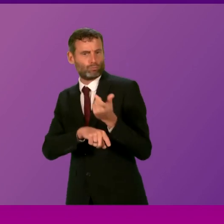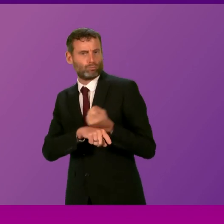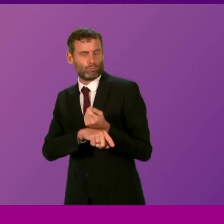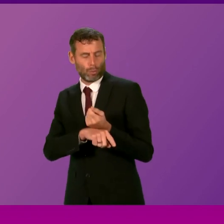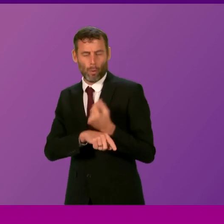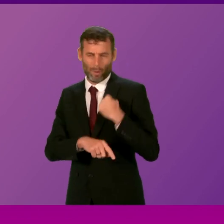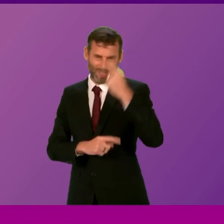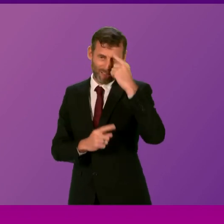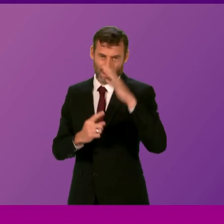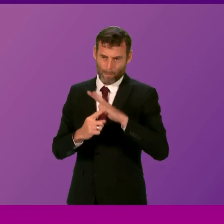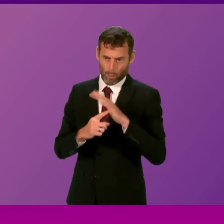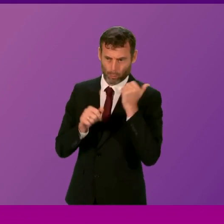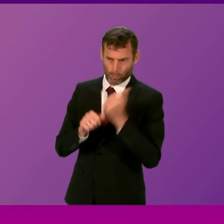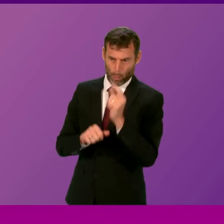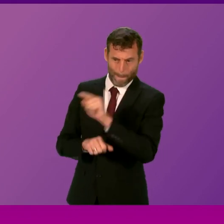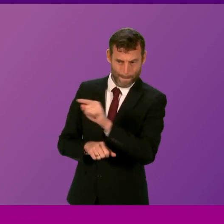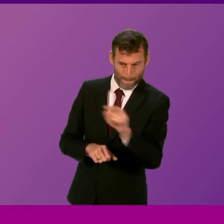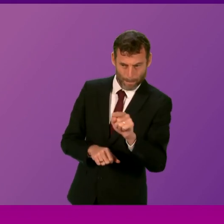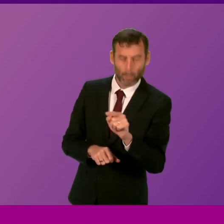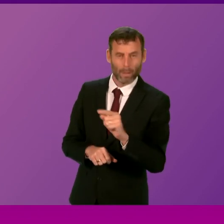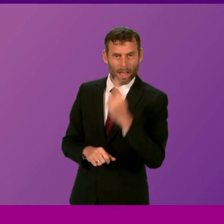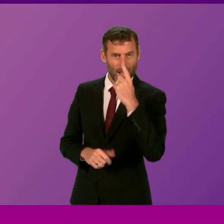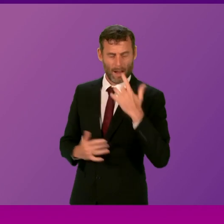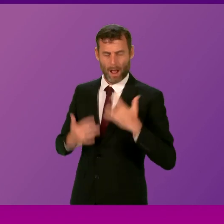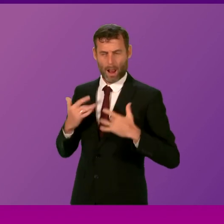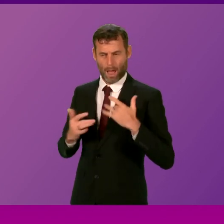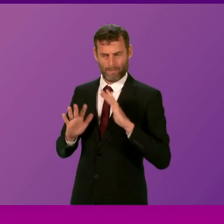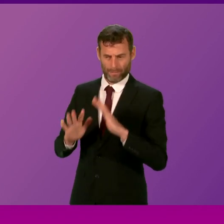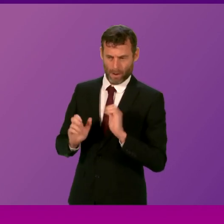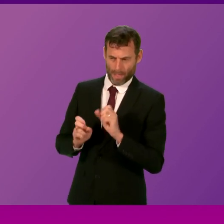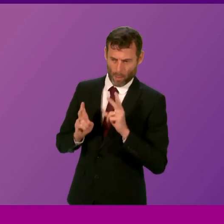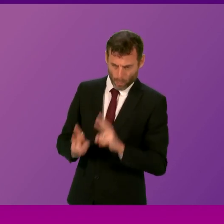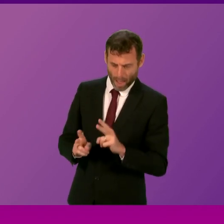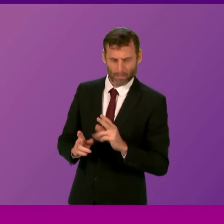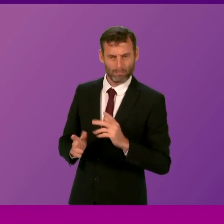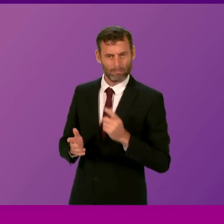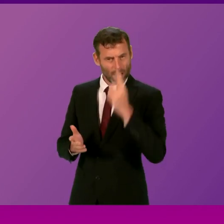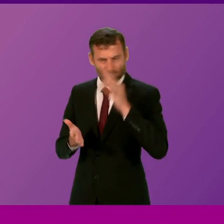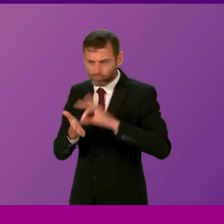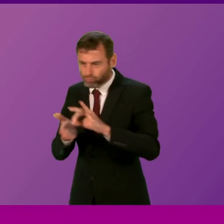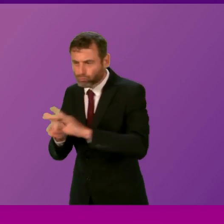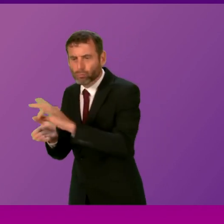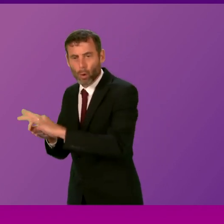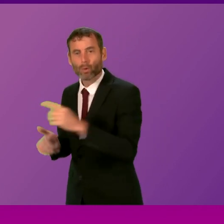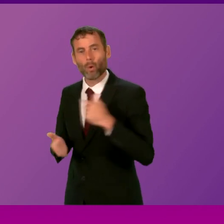fairness and respect. From launch, our carer support payment will expand access to many carers.